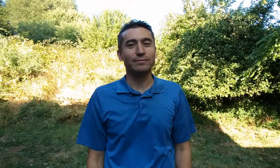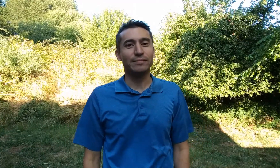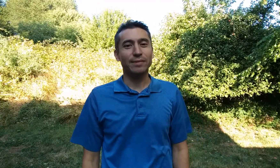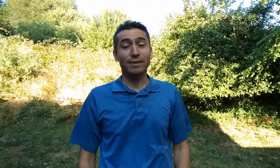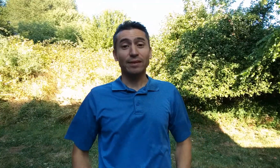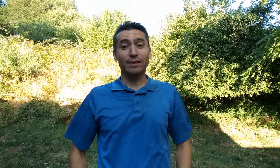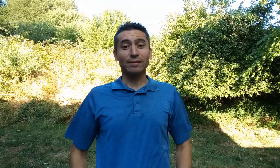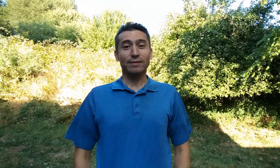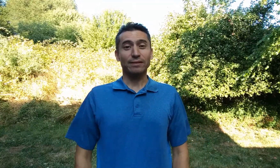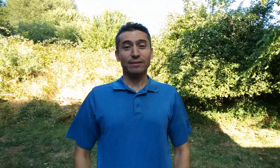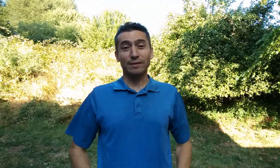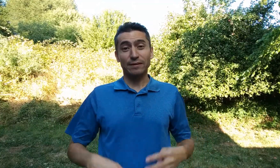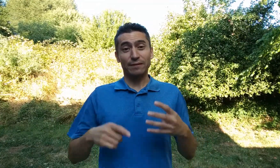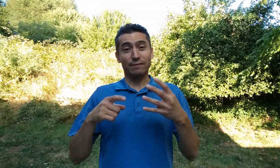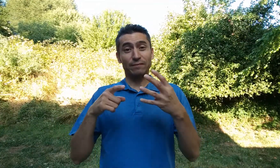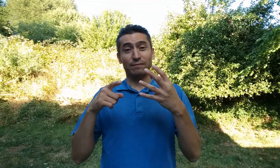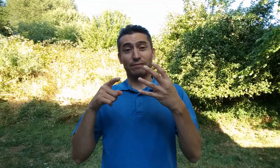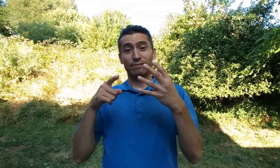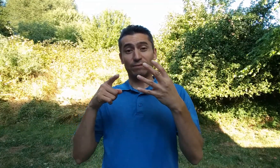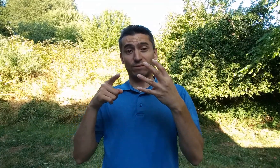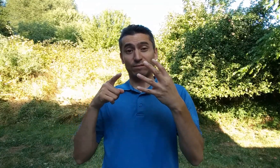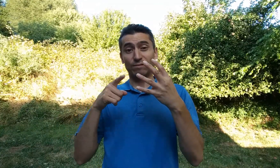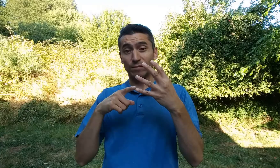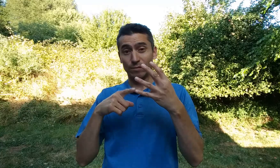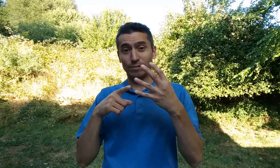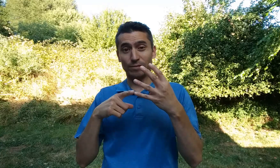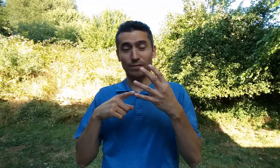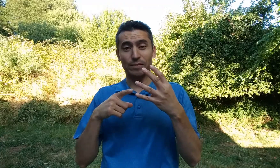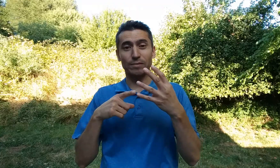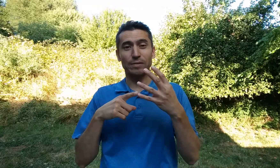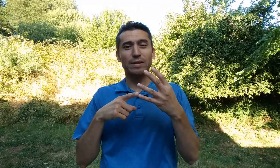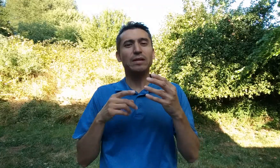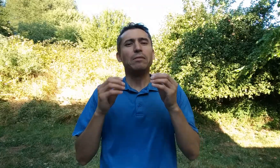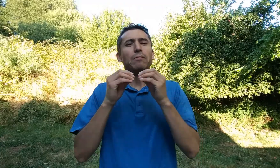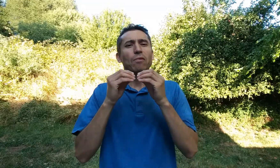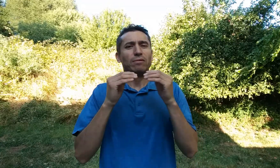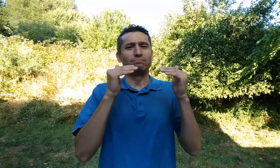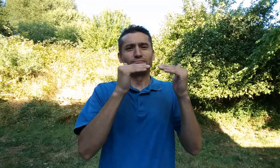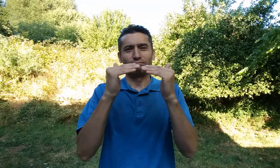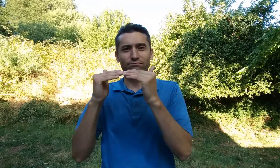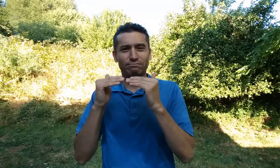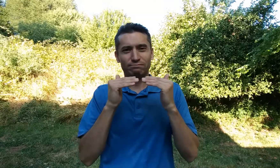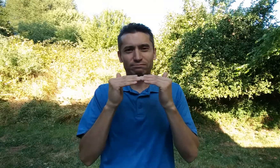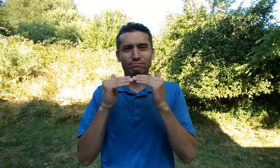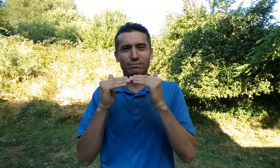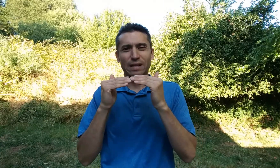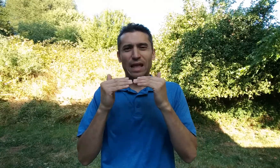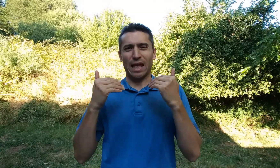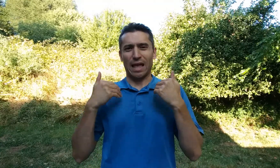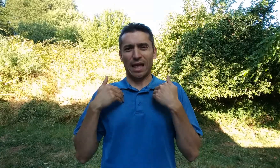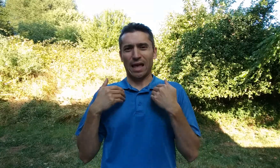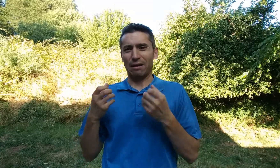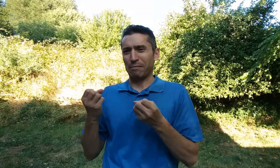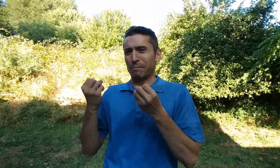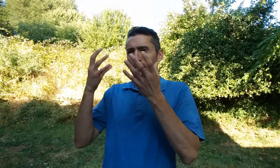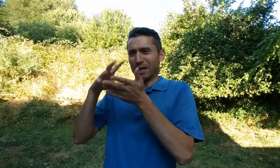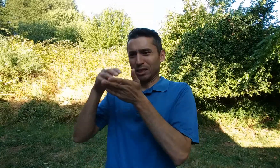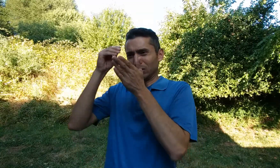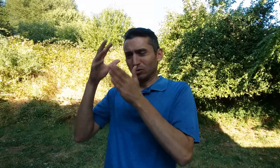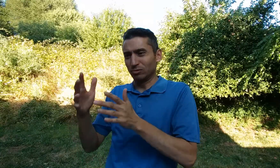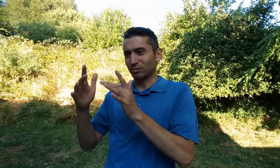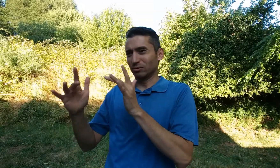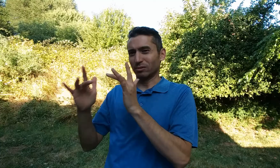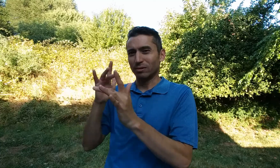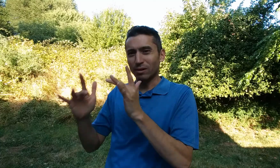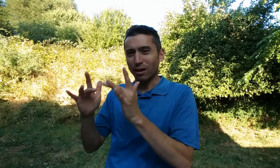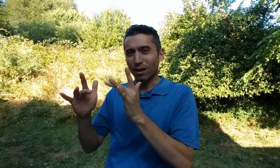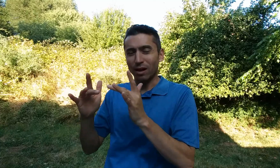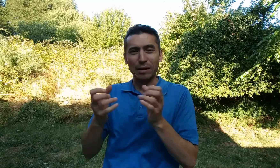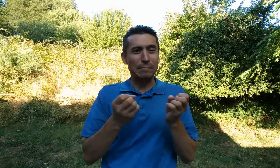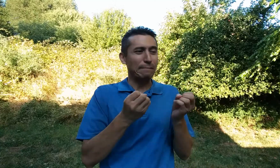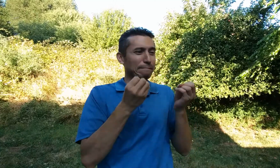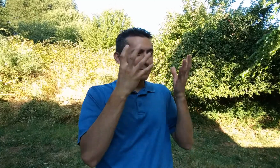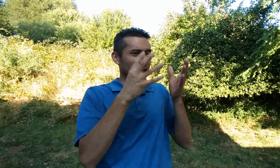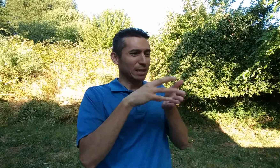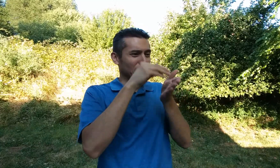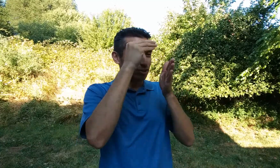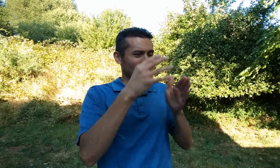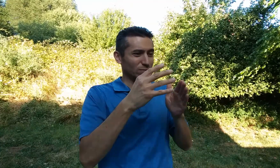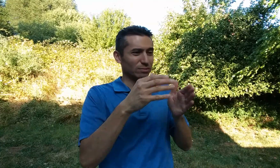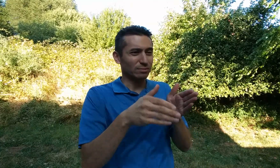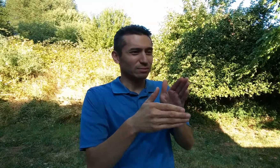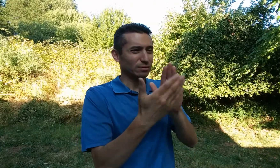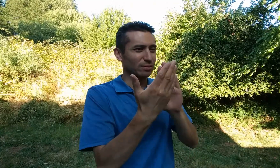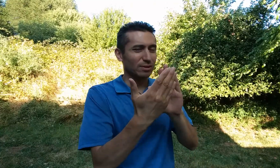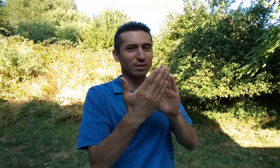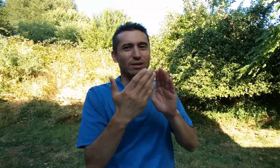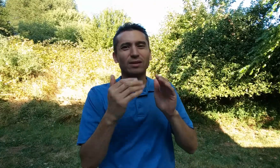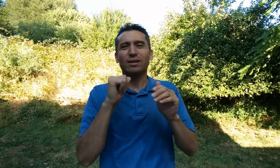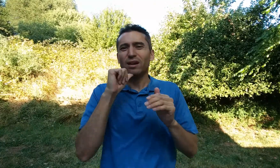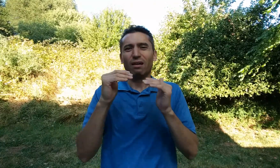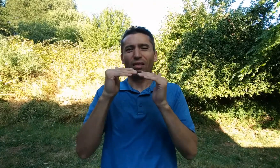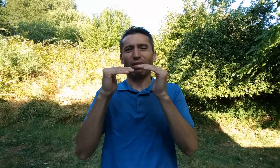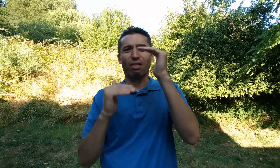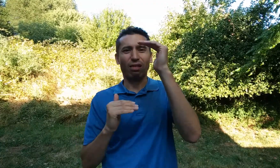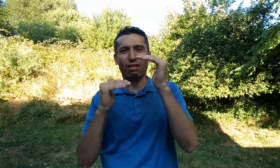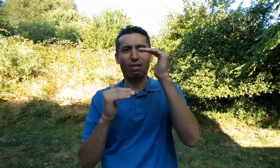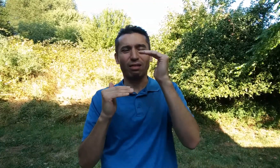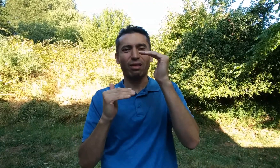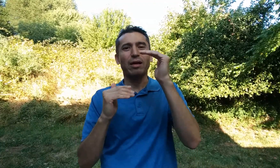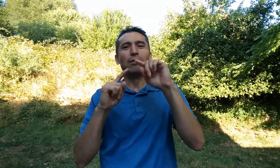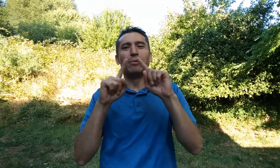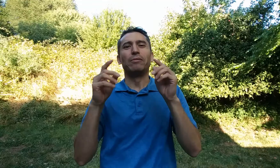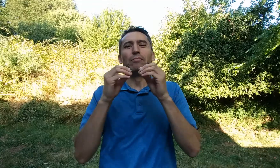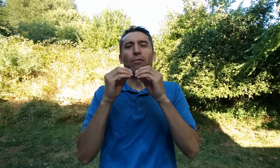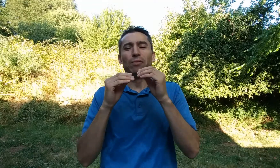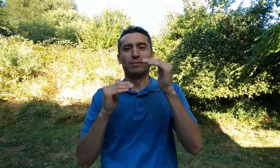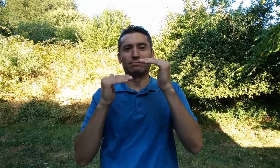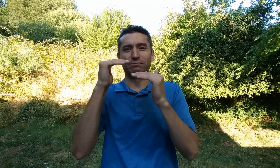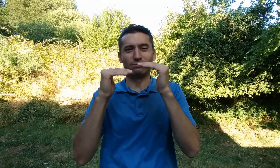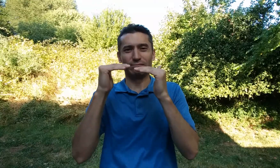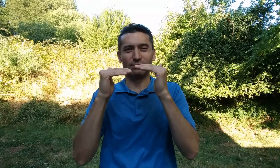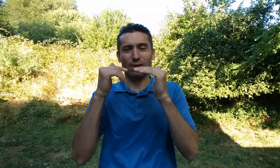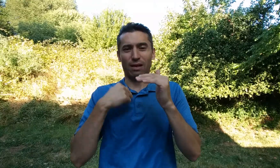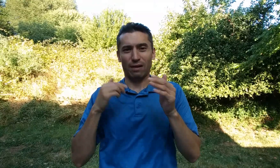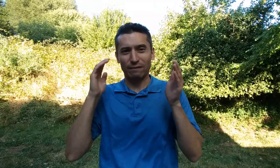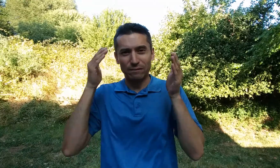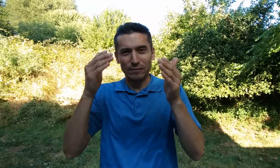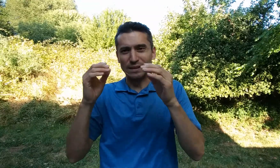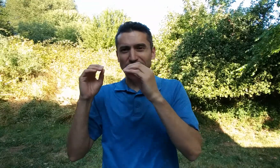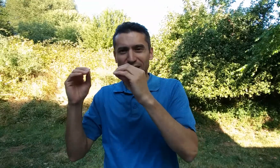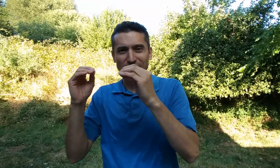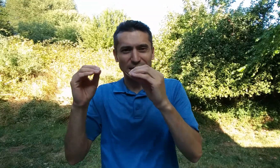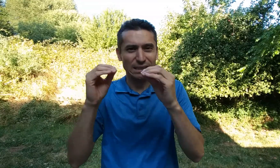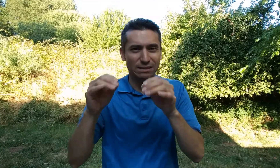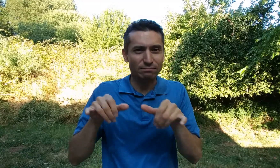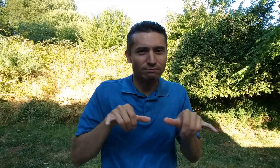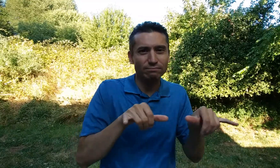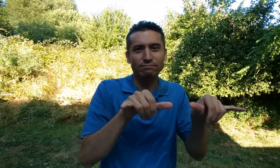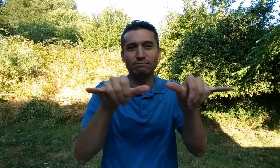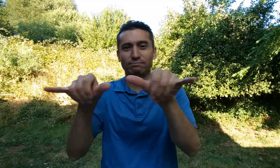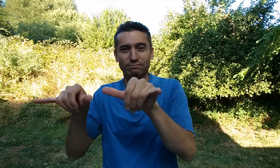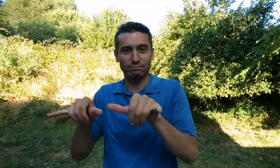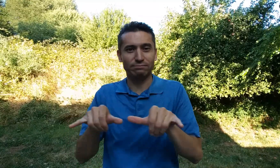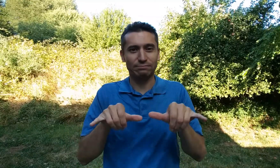Fourth, this will be more equitable, not lesser quality instruction for those students attending in person or remotely.